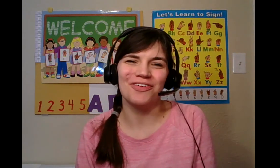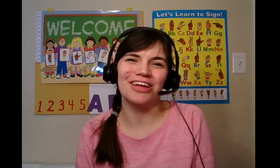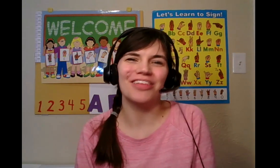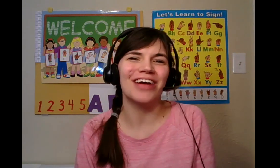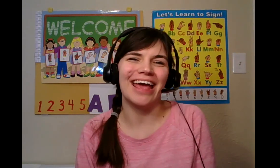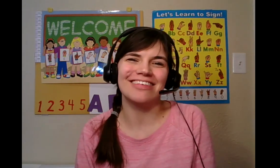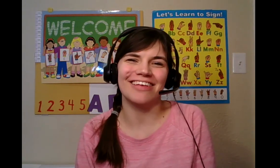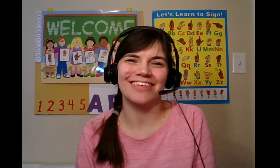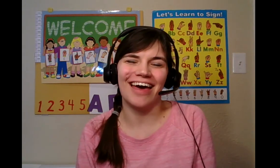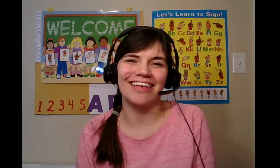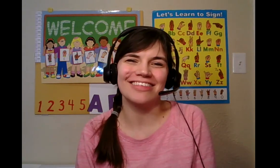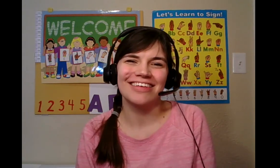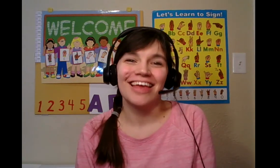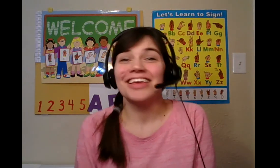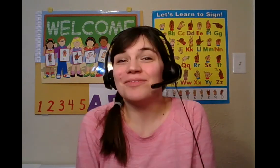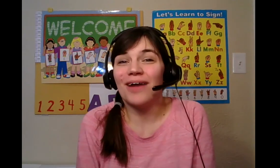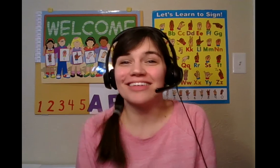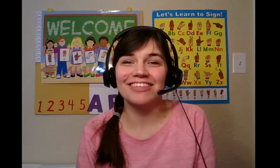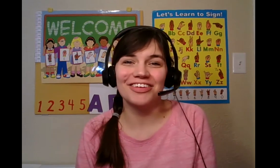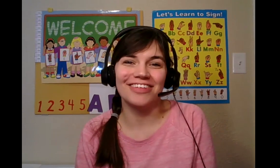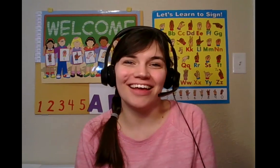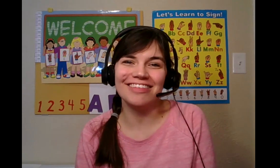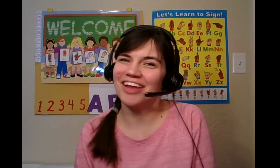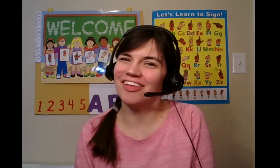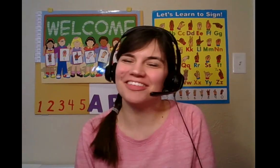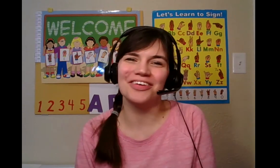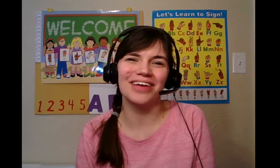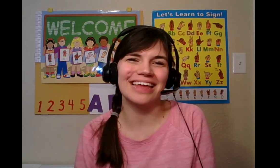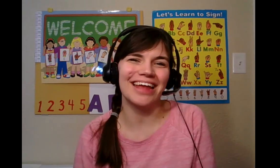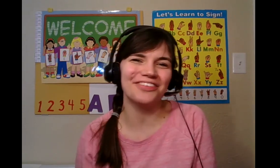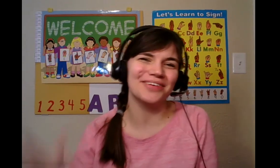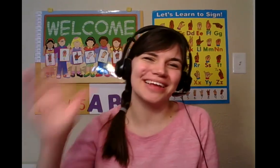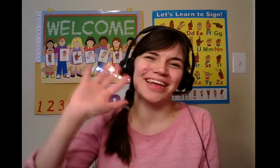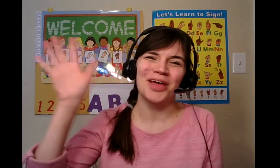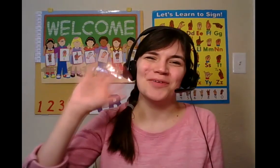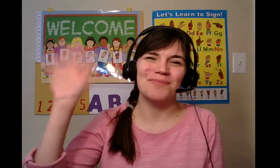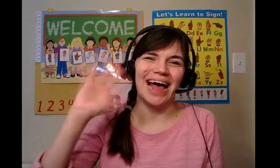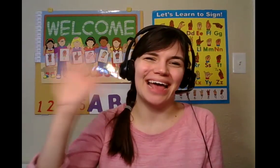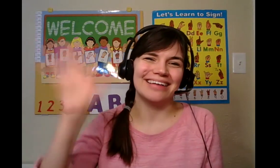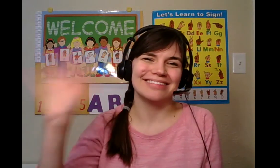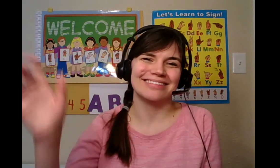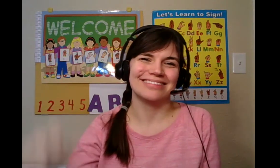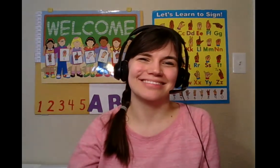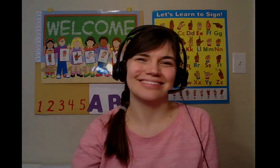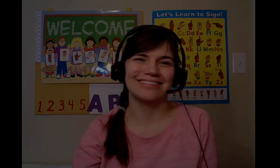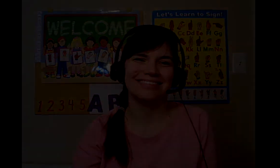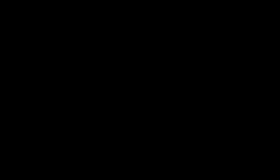another ASL class. Keep practicing your signs and I'll see you again next week. Bye.